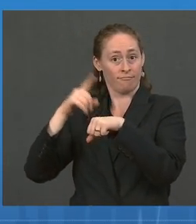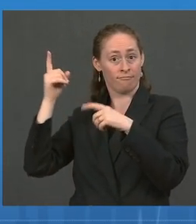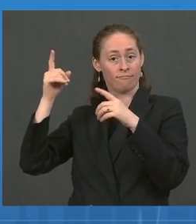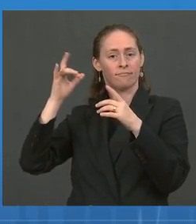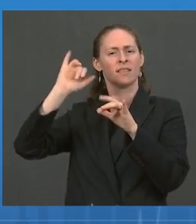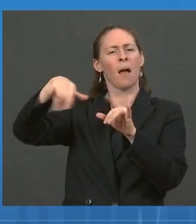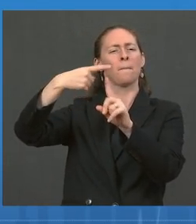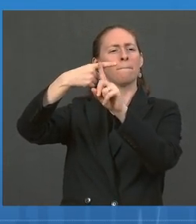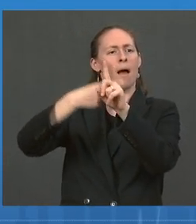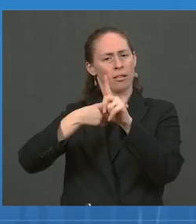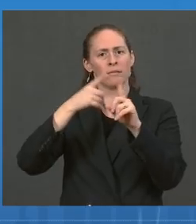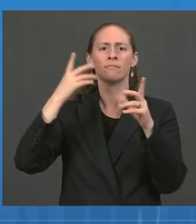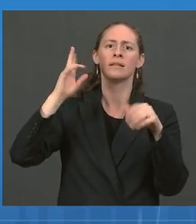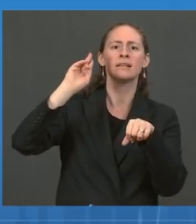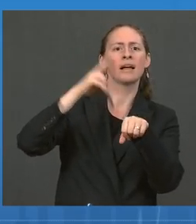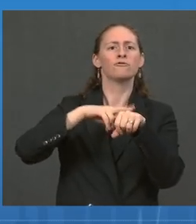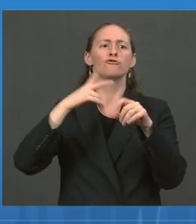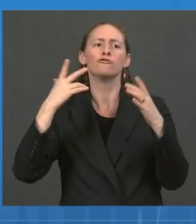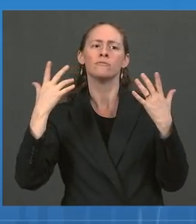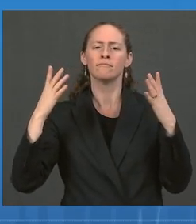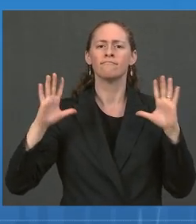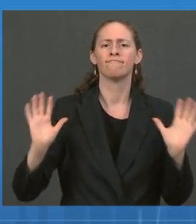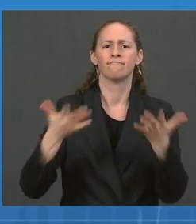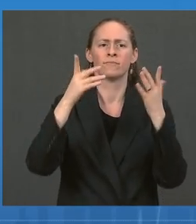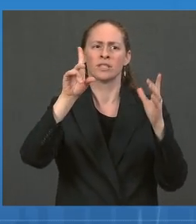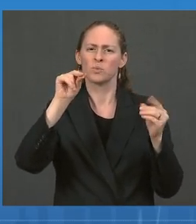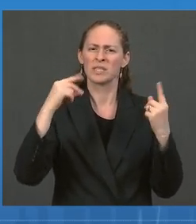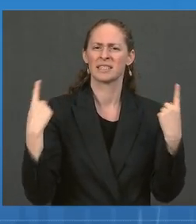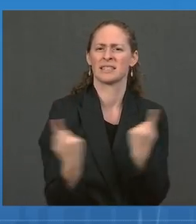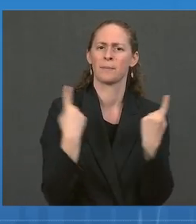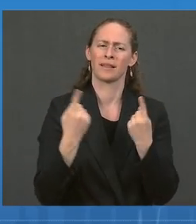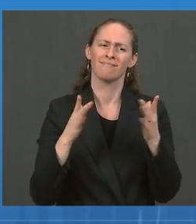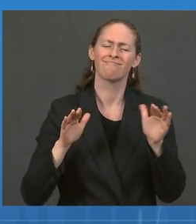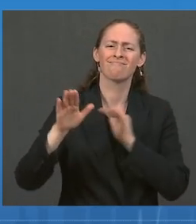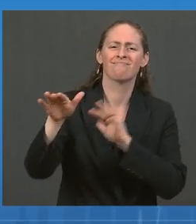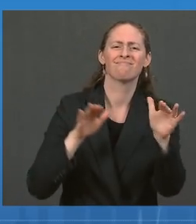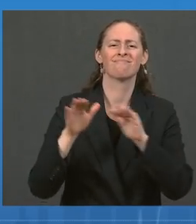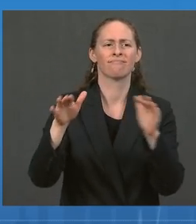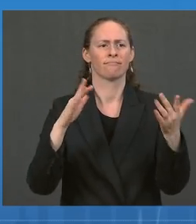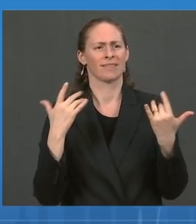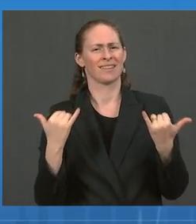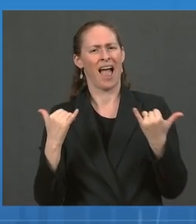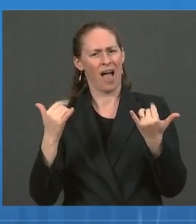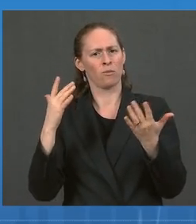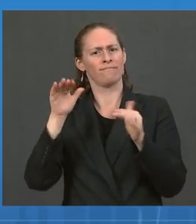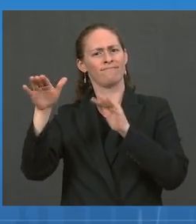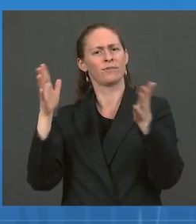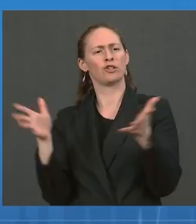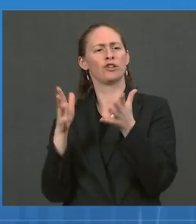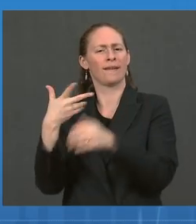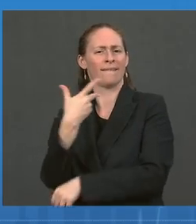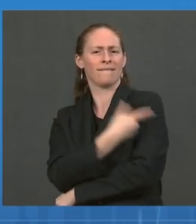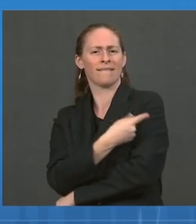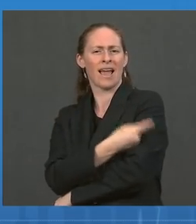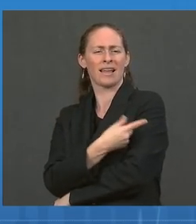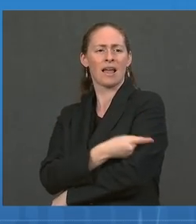to mobilize an all-of-America sprint to get U.S. adults vaccinated, this very same survey showed